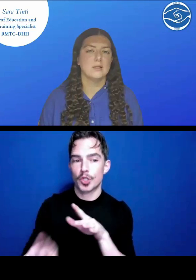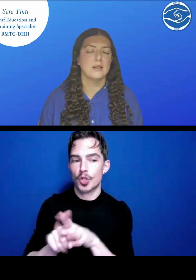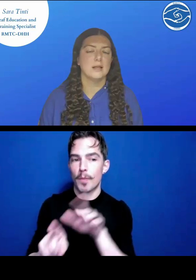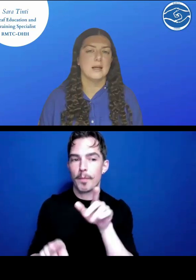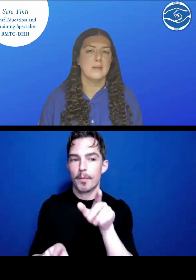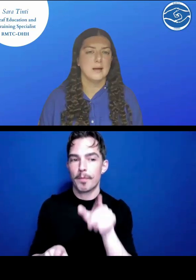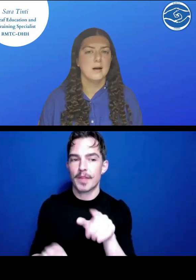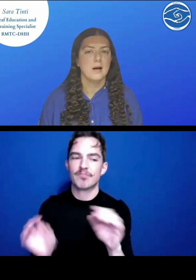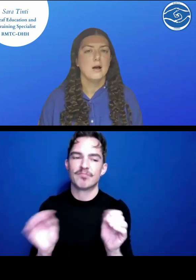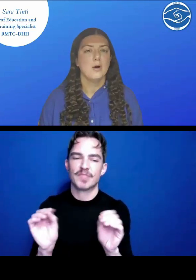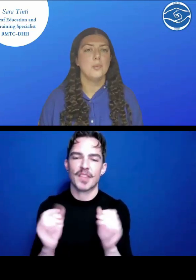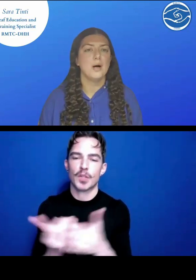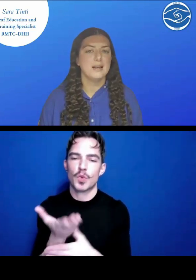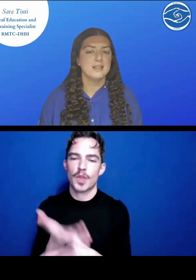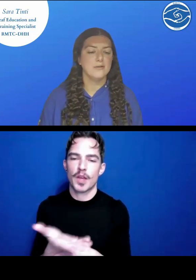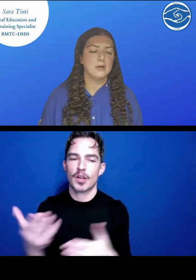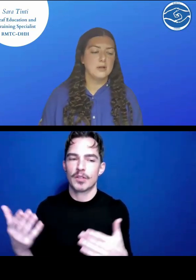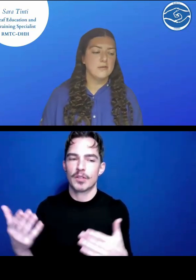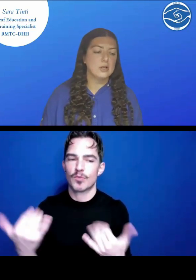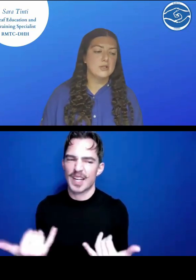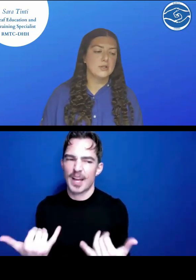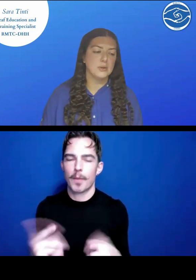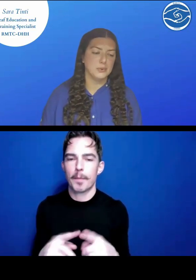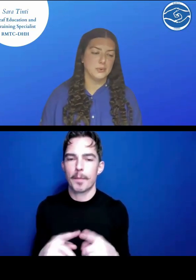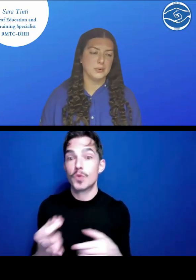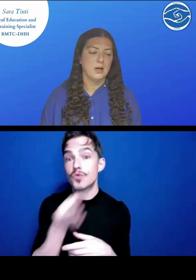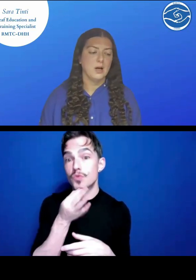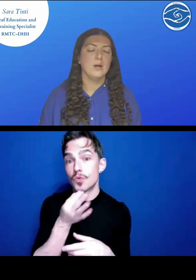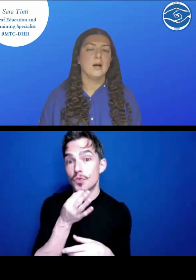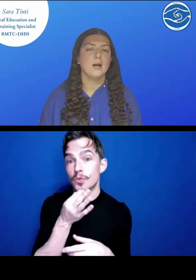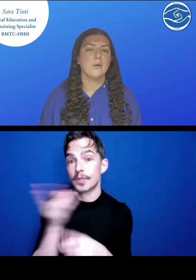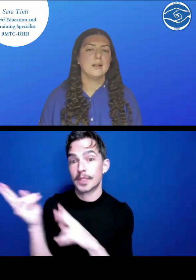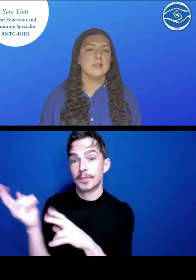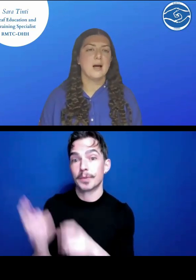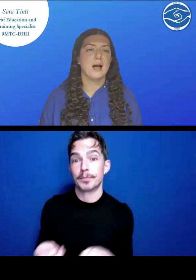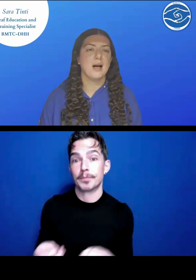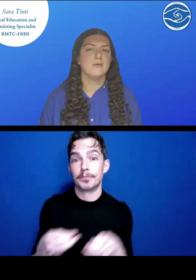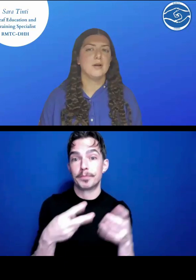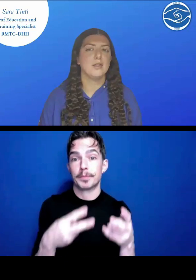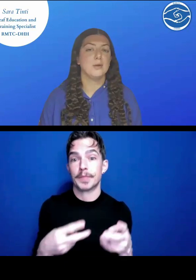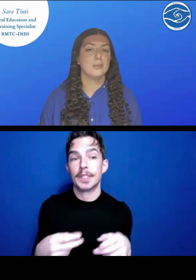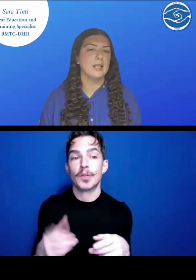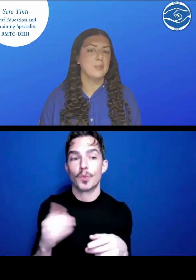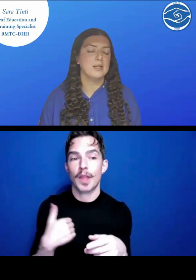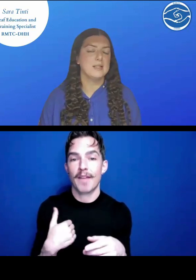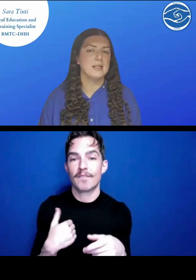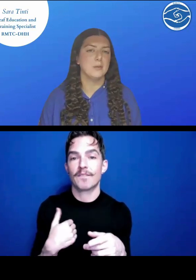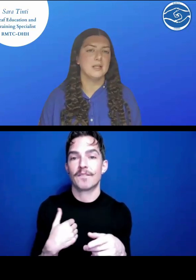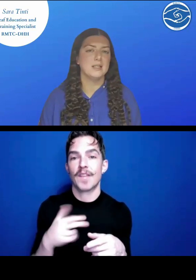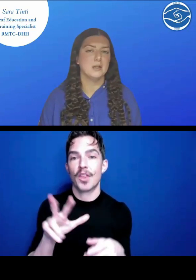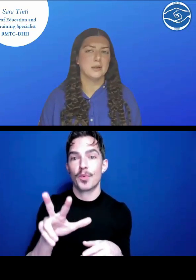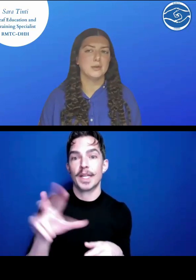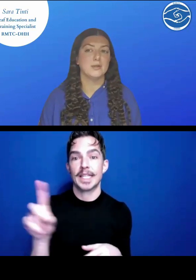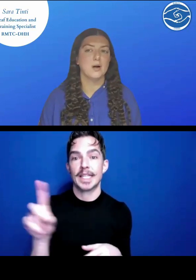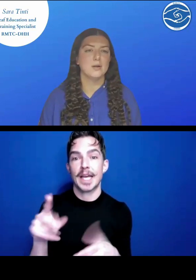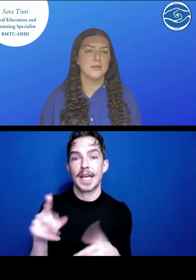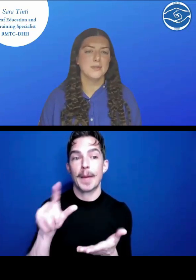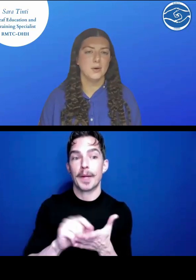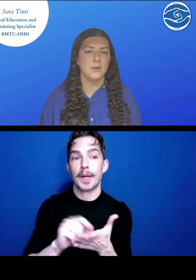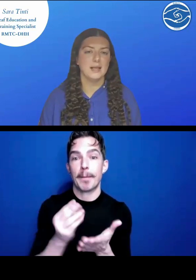now there's nothing in there. But very very soon we are going to have 3D printed materials also